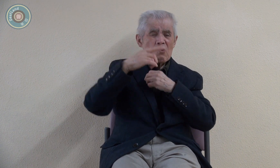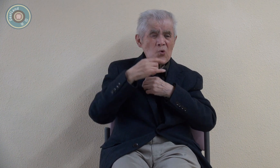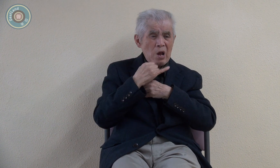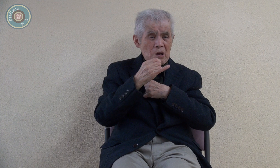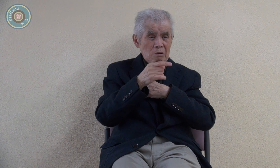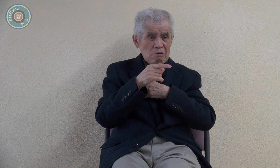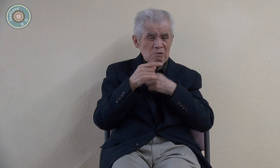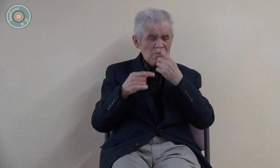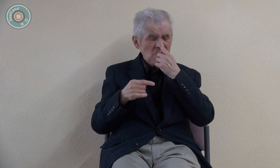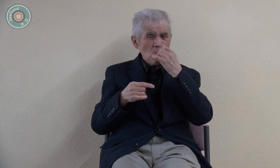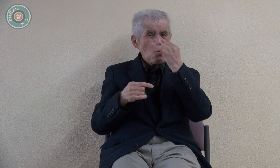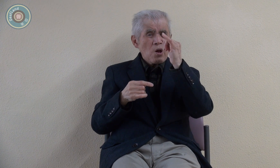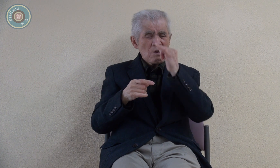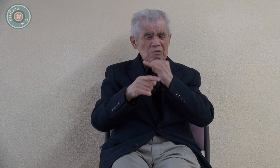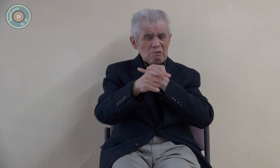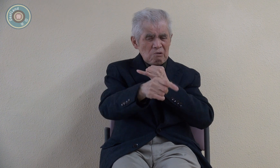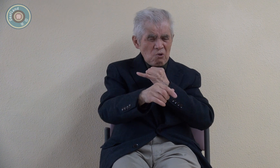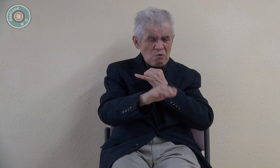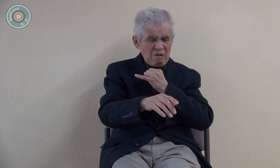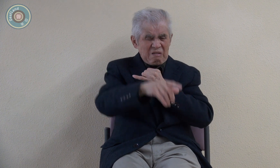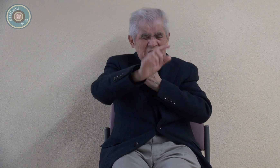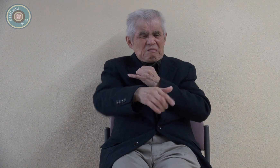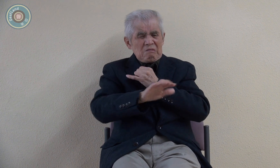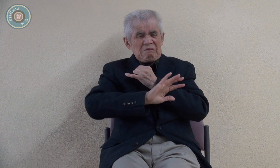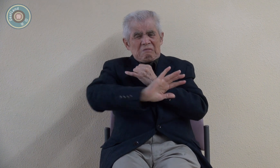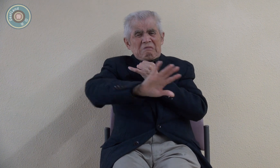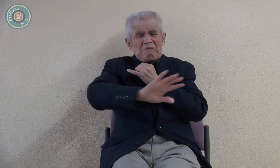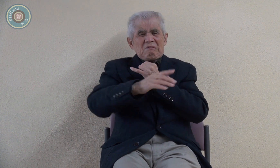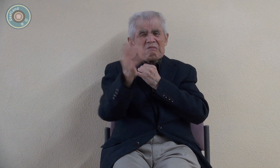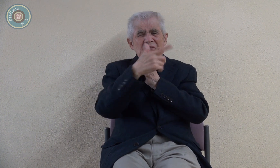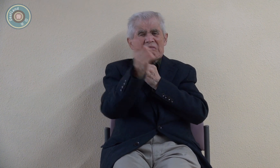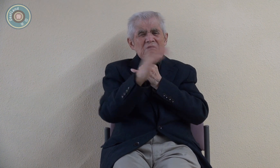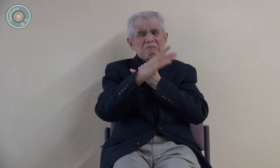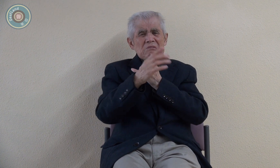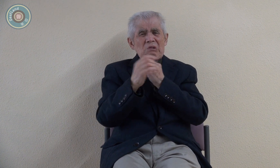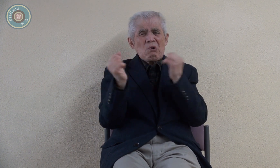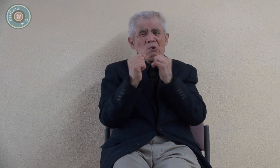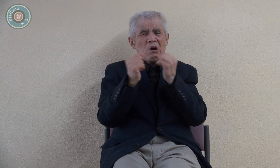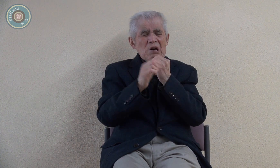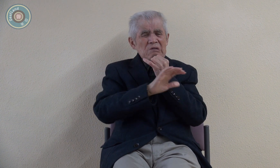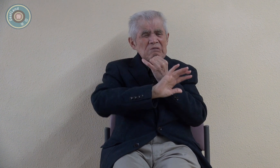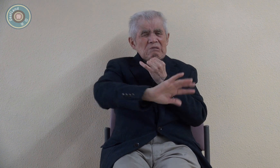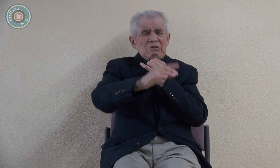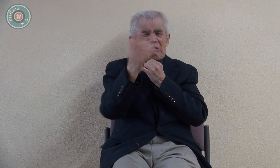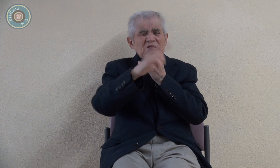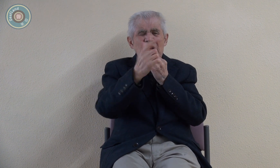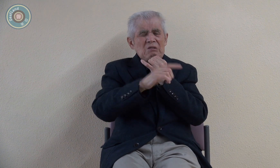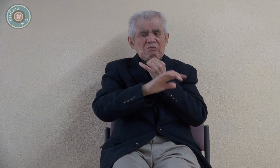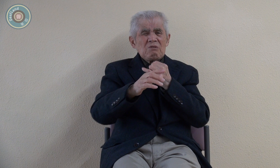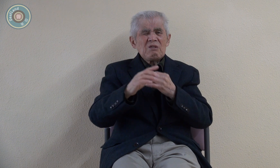And the mother says, “That’s not my child” She chases him away. She is scared